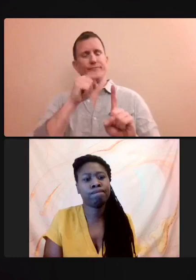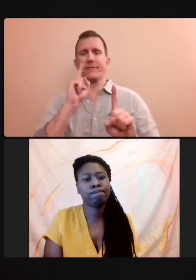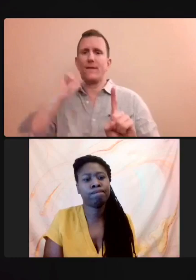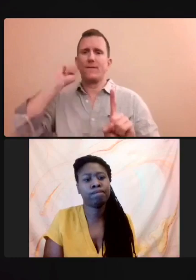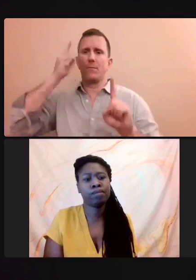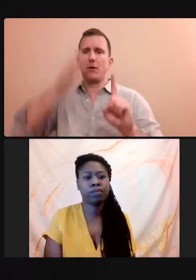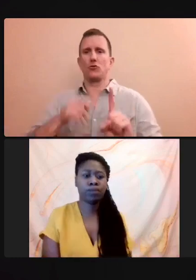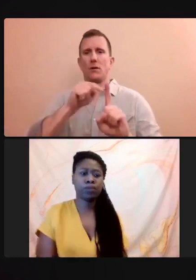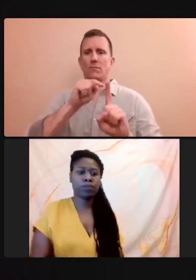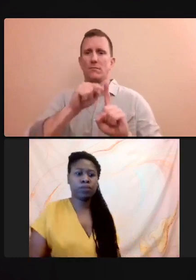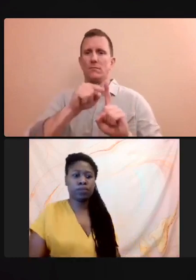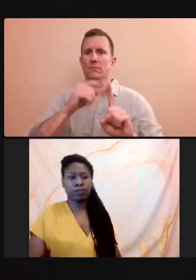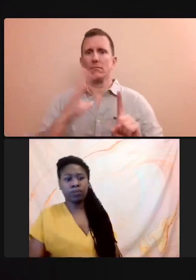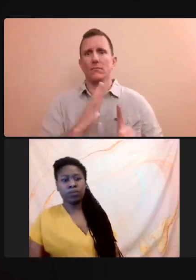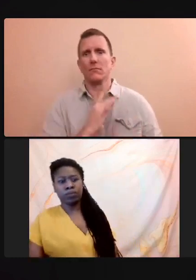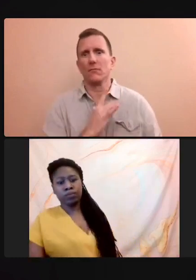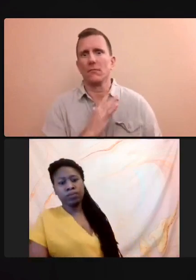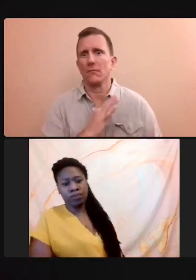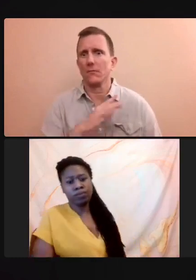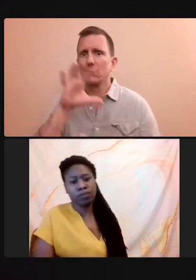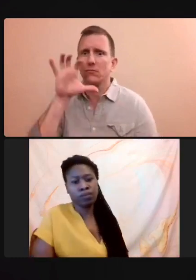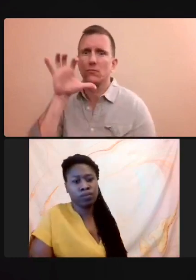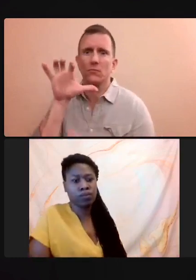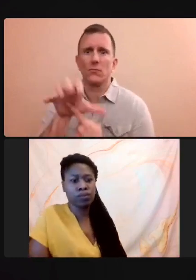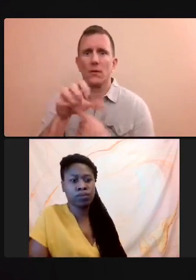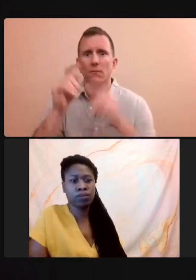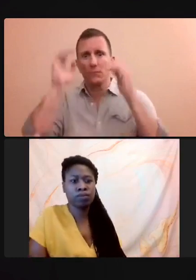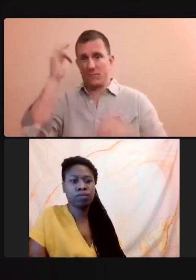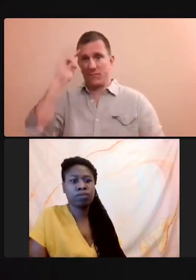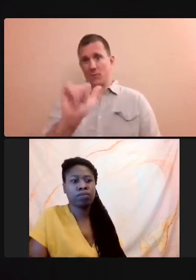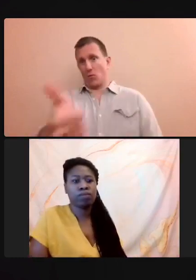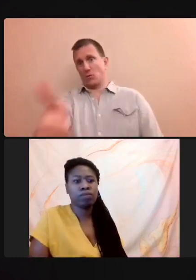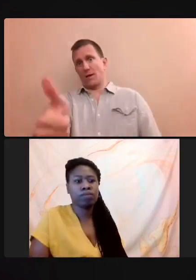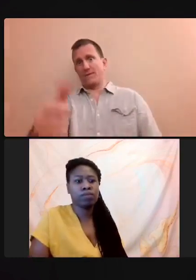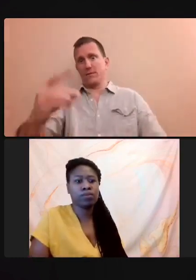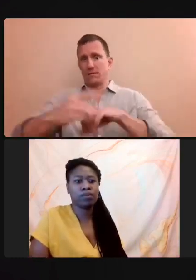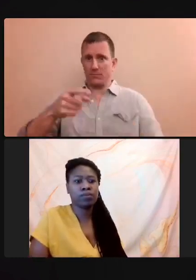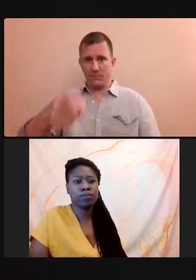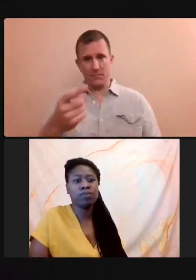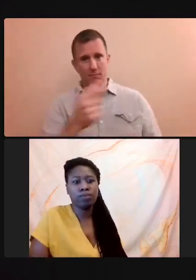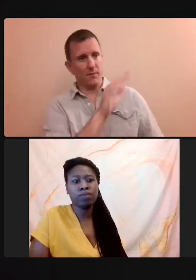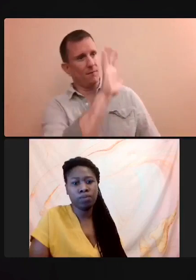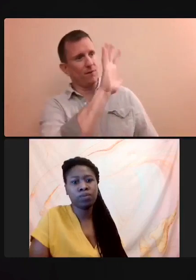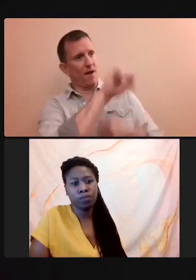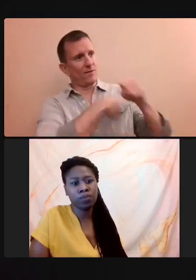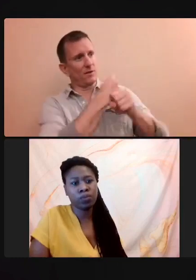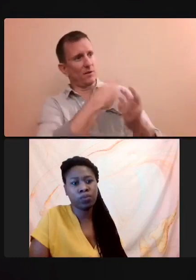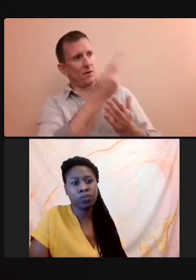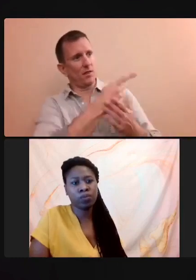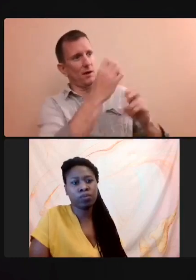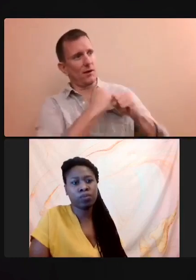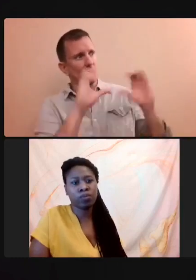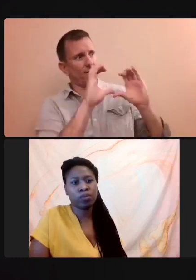and making sure that those go viral. But again, I would have to say that deaf people have to continue to make blogs